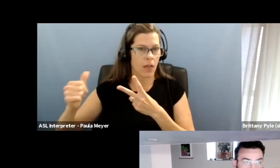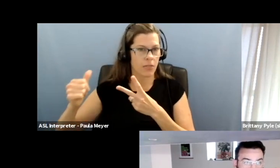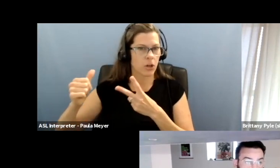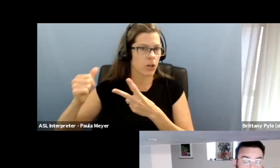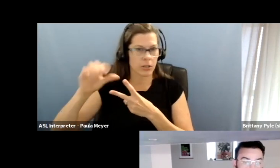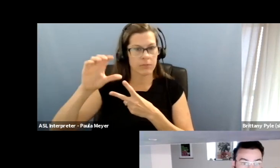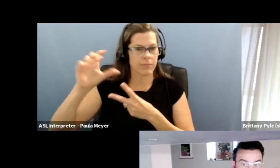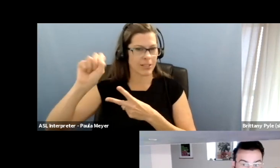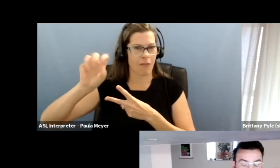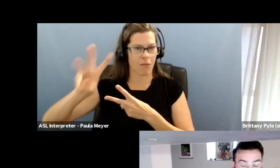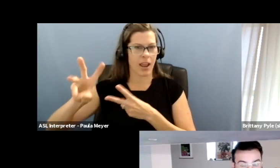the appropriate screen.